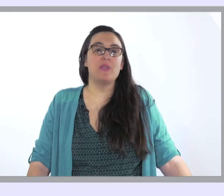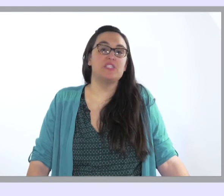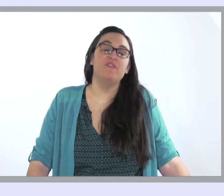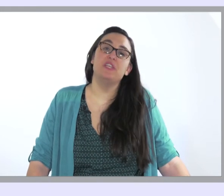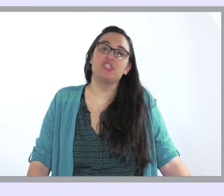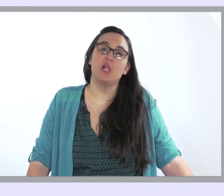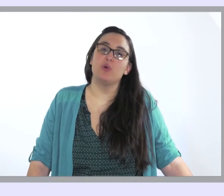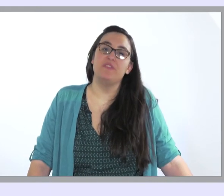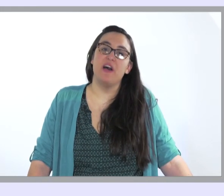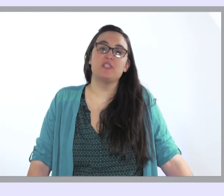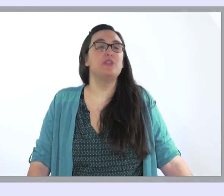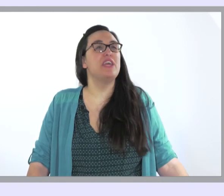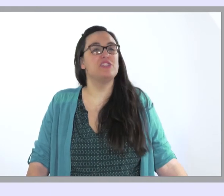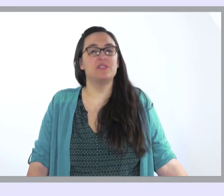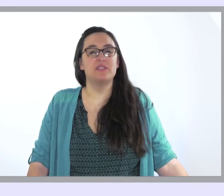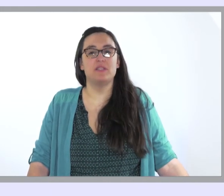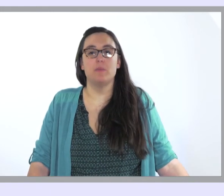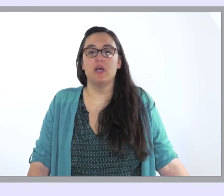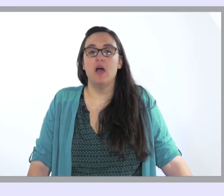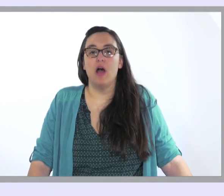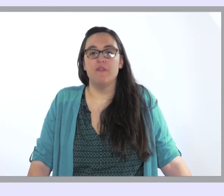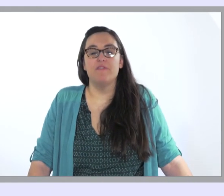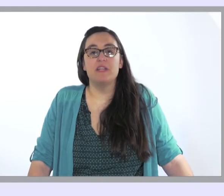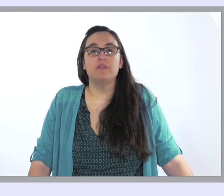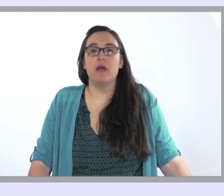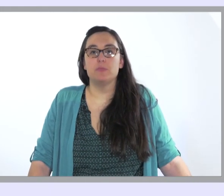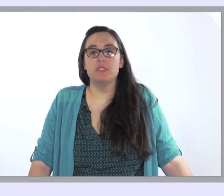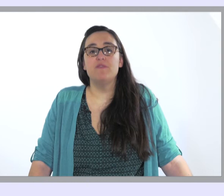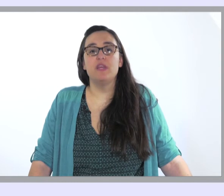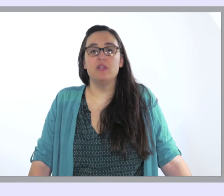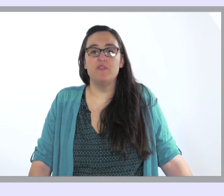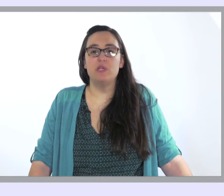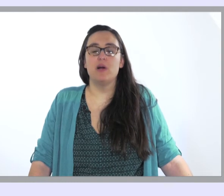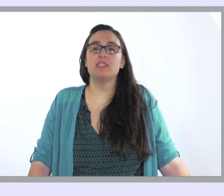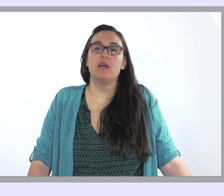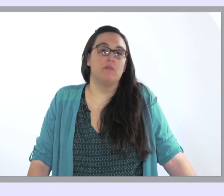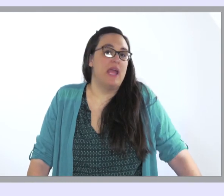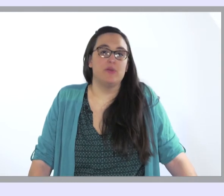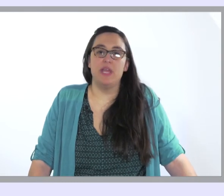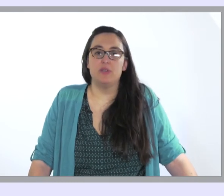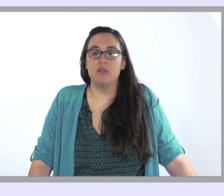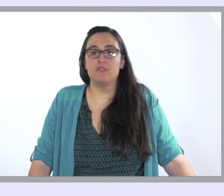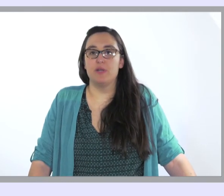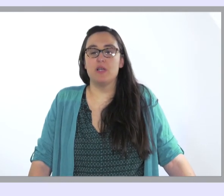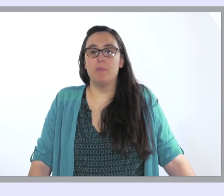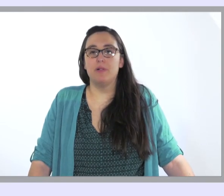artificial or devised communication systems are invented by specific individuals, like educators,